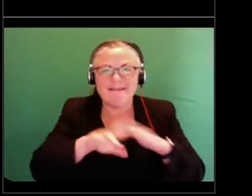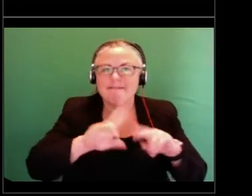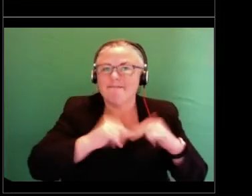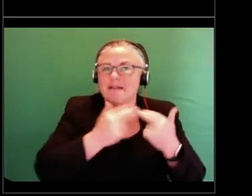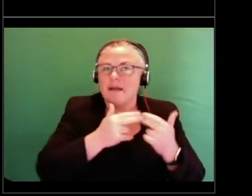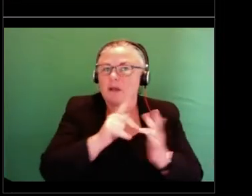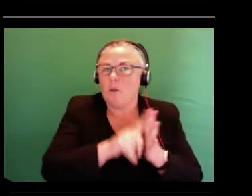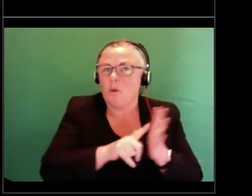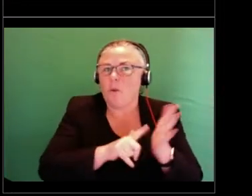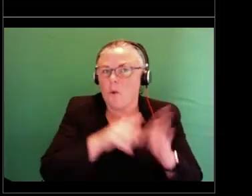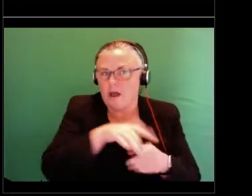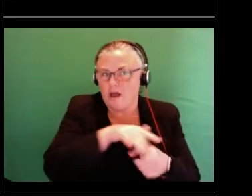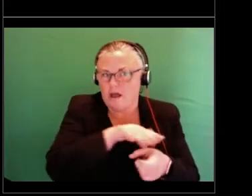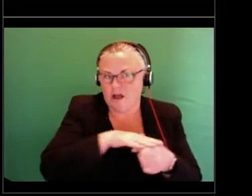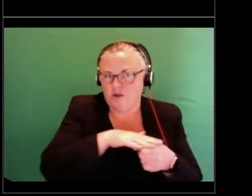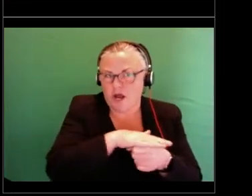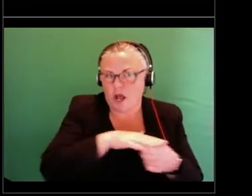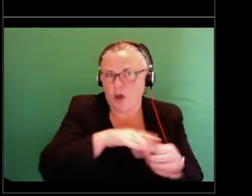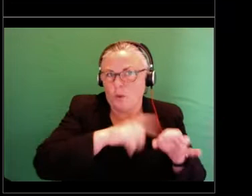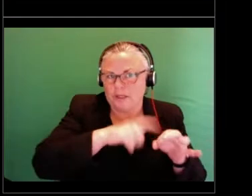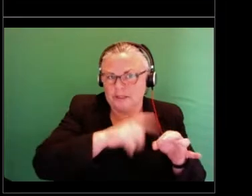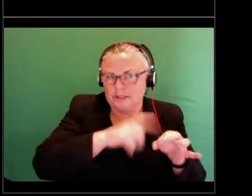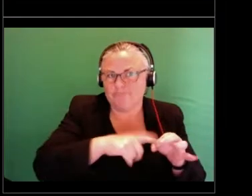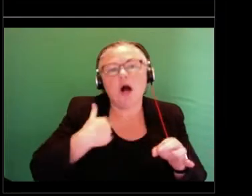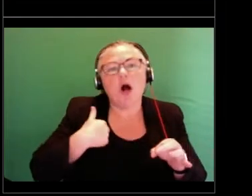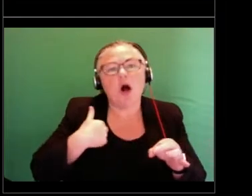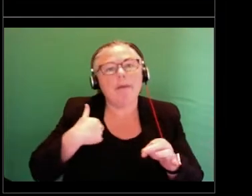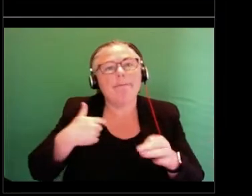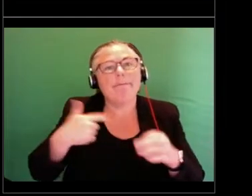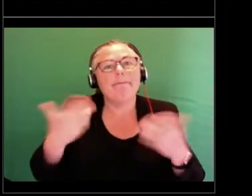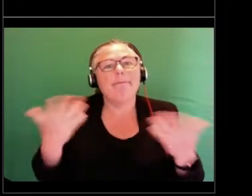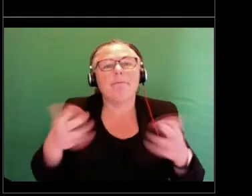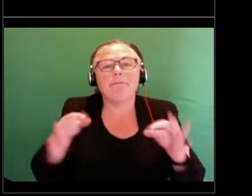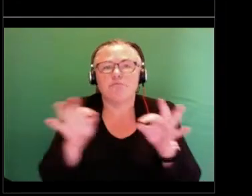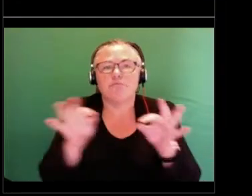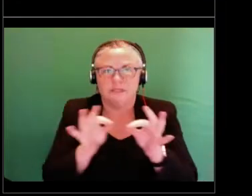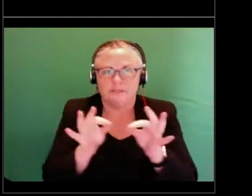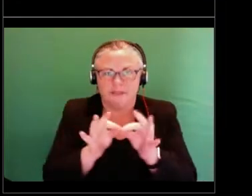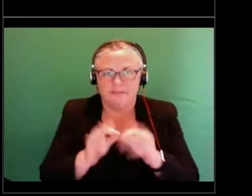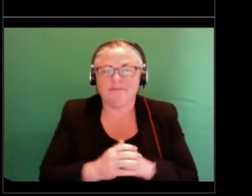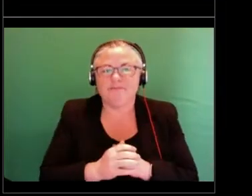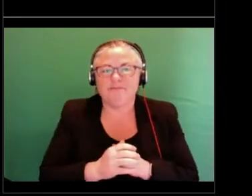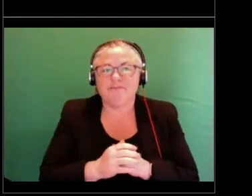it was noted through that report that there were gaps that definitely needed to be filled.